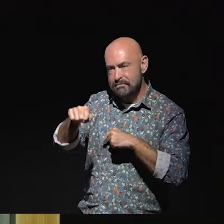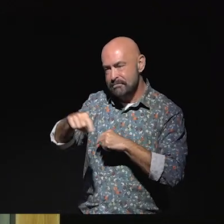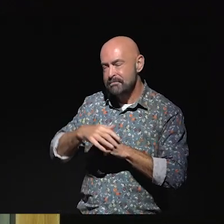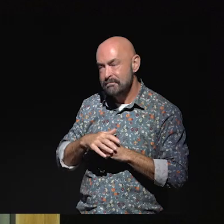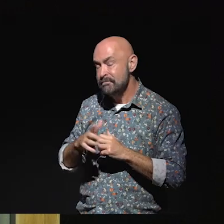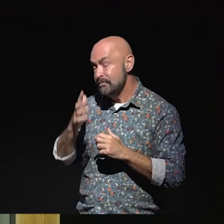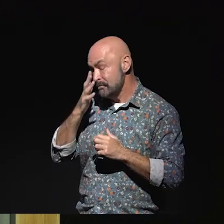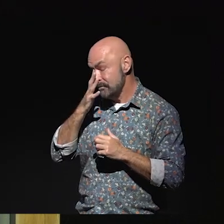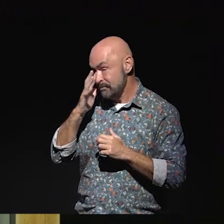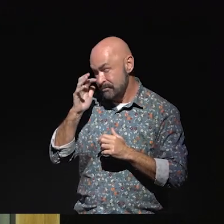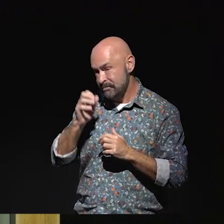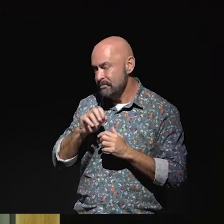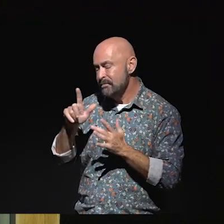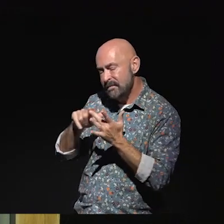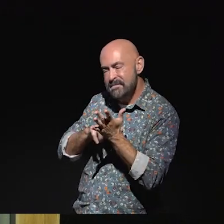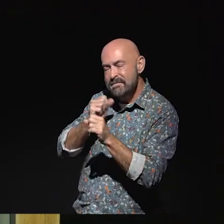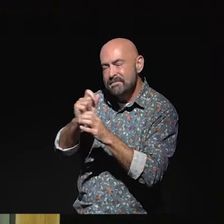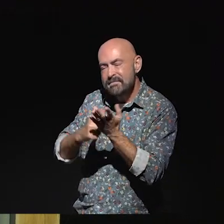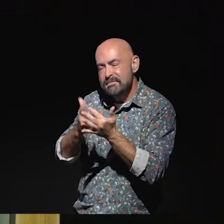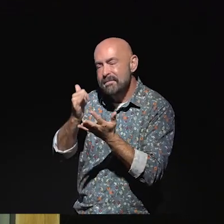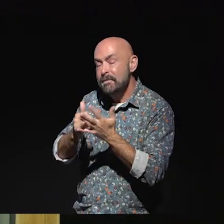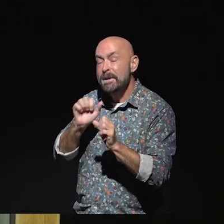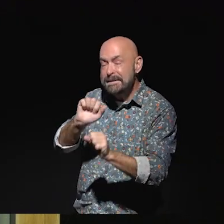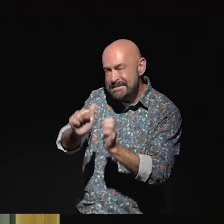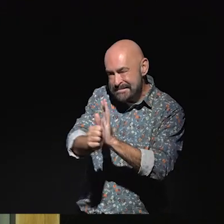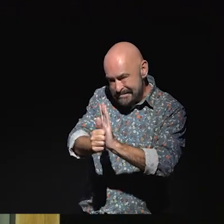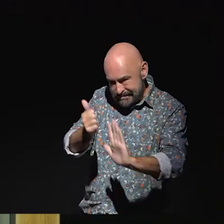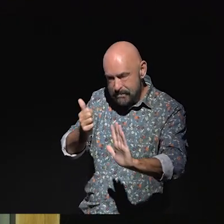It is Ingres' ability, even though he shows his own touch,